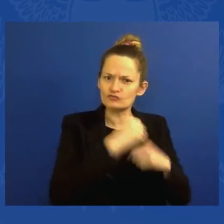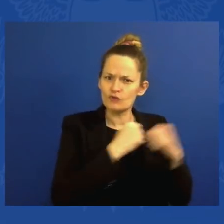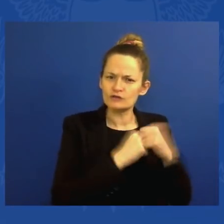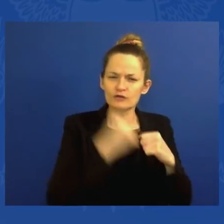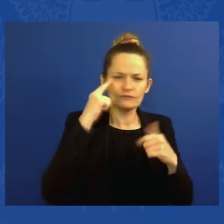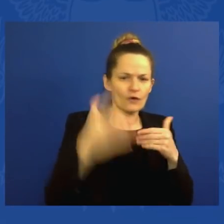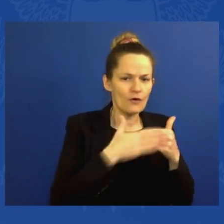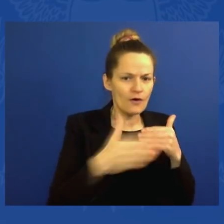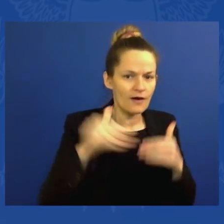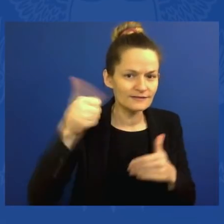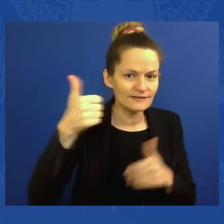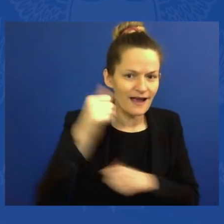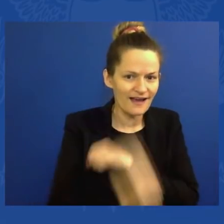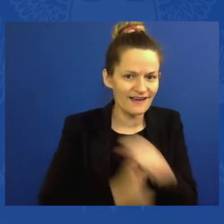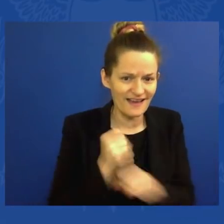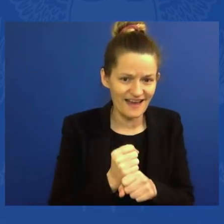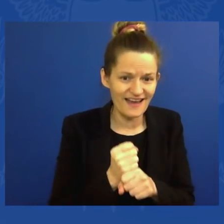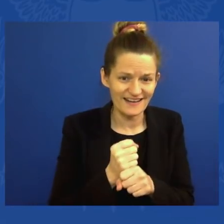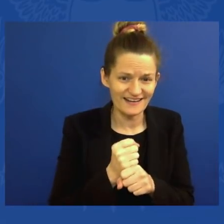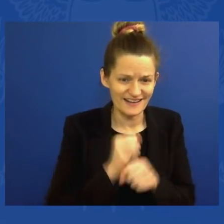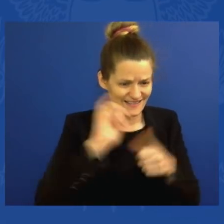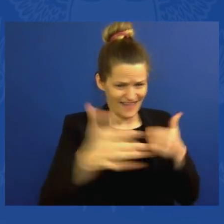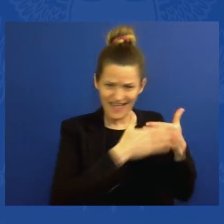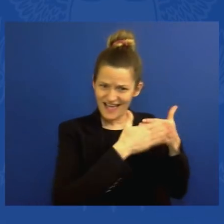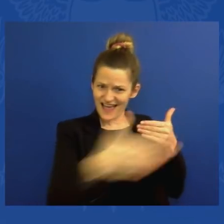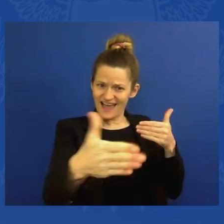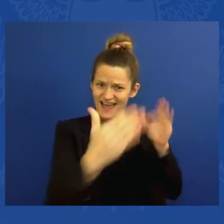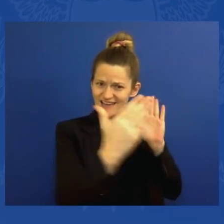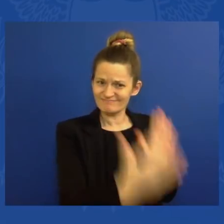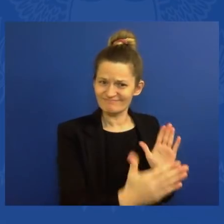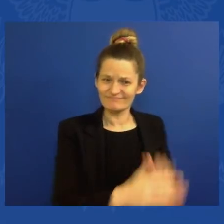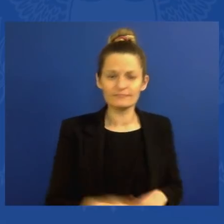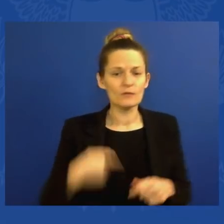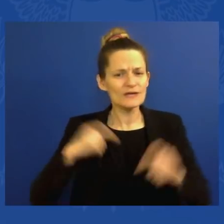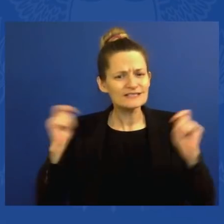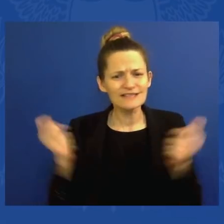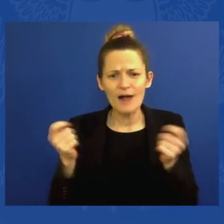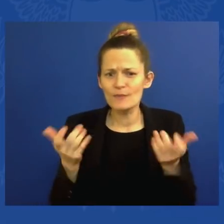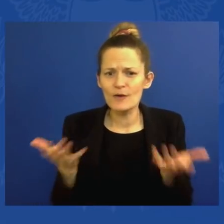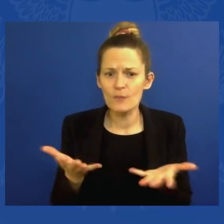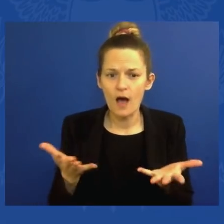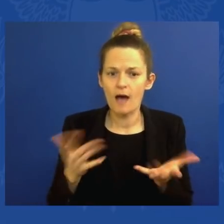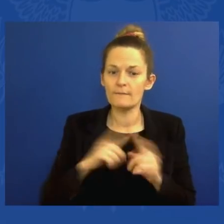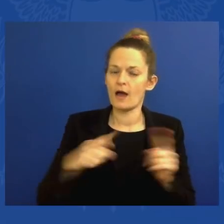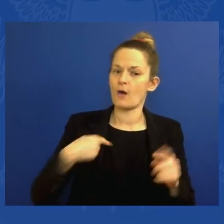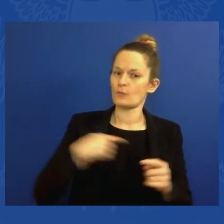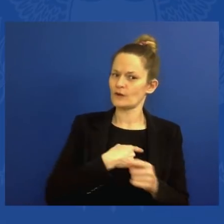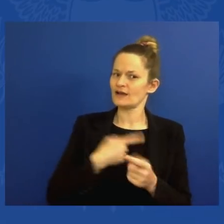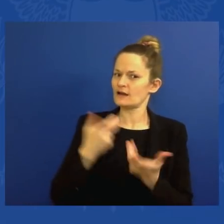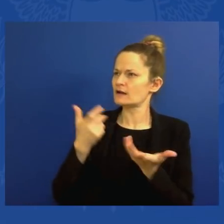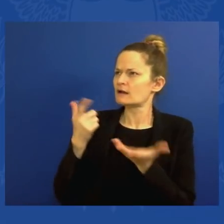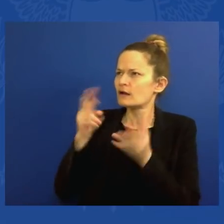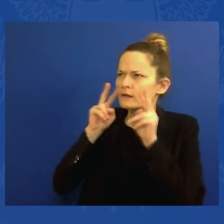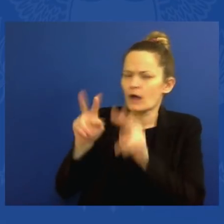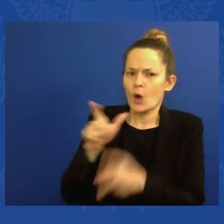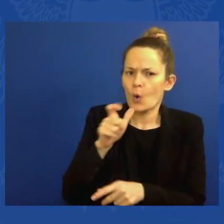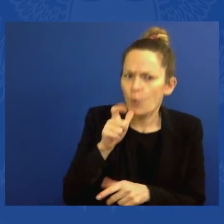but who will build it over this next decade. People, like my colleagues joining us today, workers who support the industries